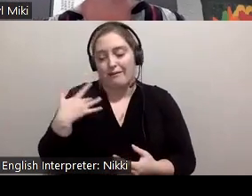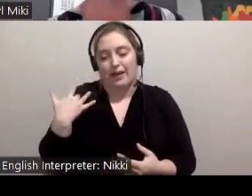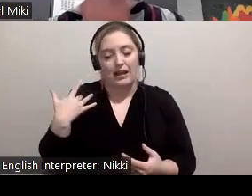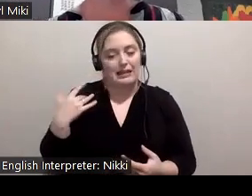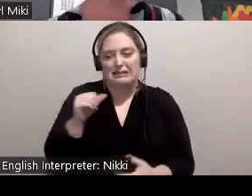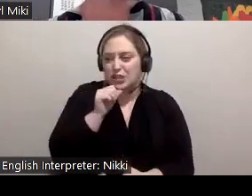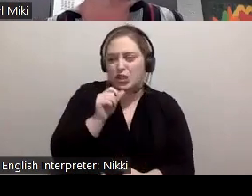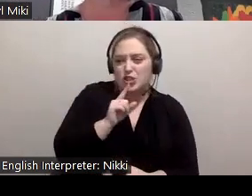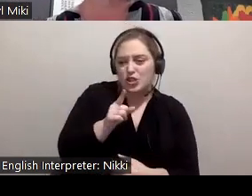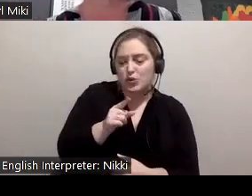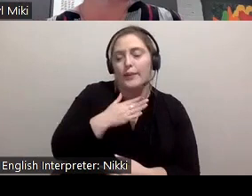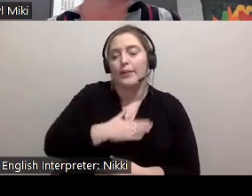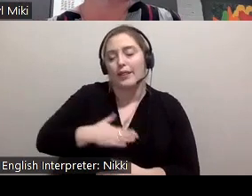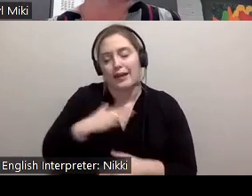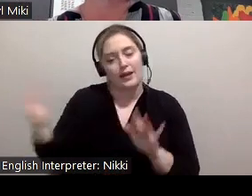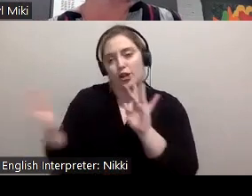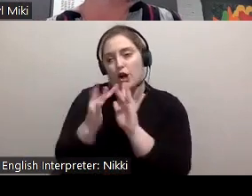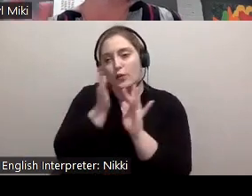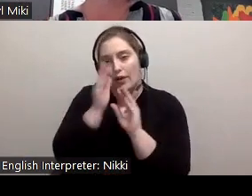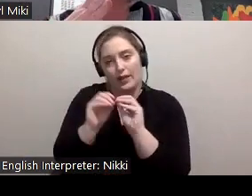questions about that you know and and sort of charting out